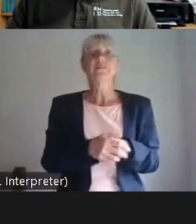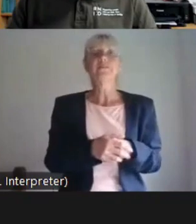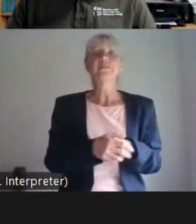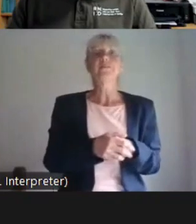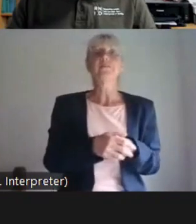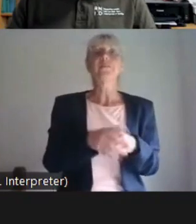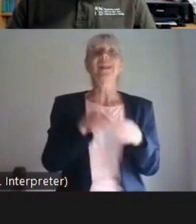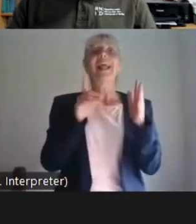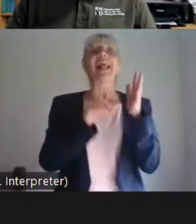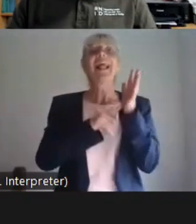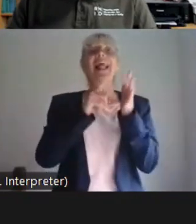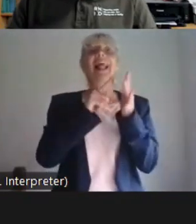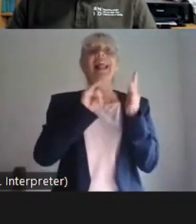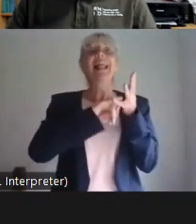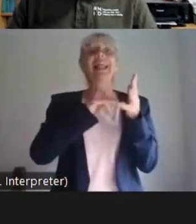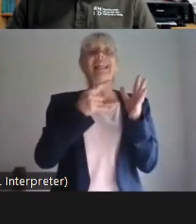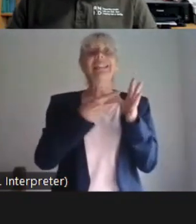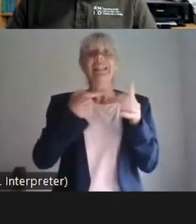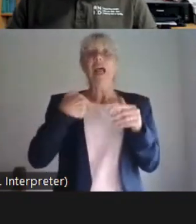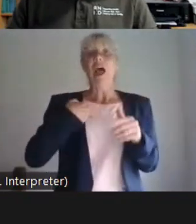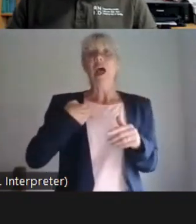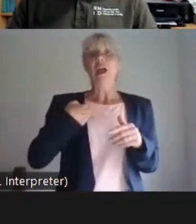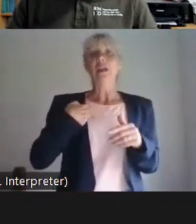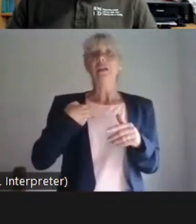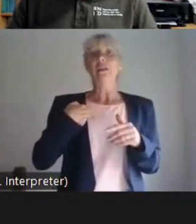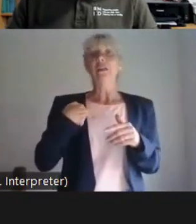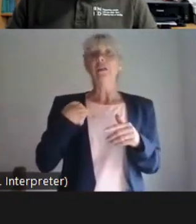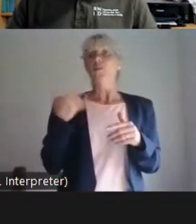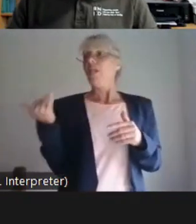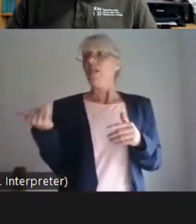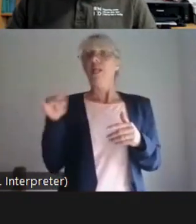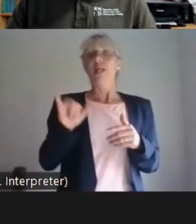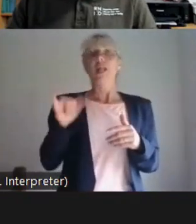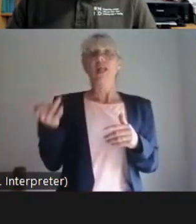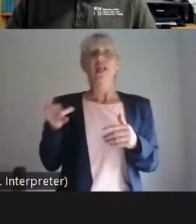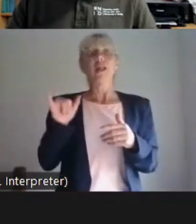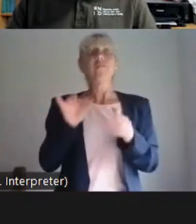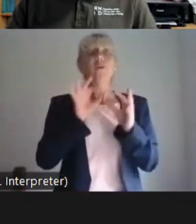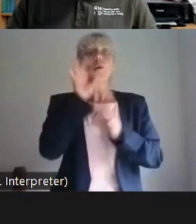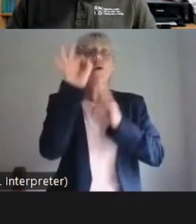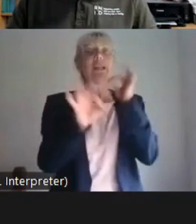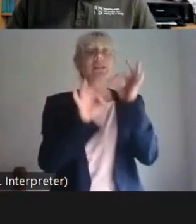in turns to ask the questions and our um panel of experts will provide the answers hopefully